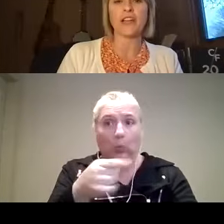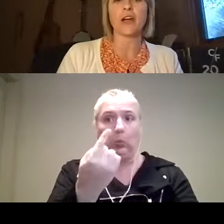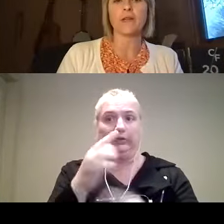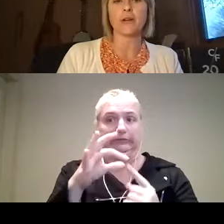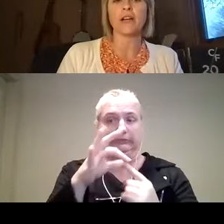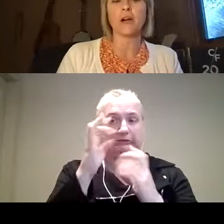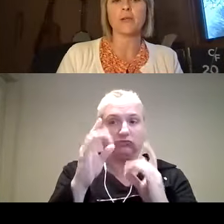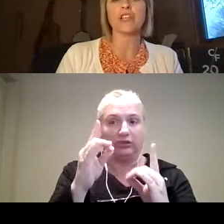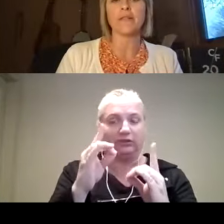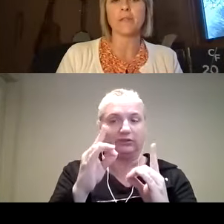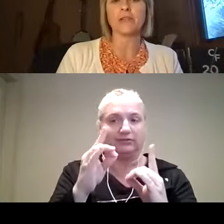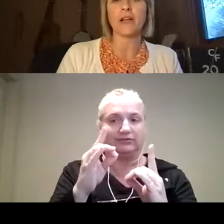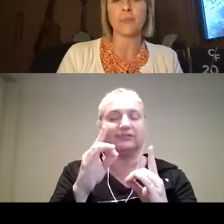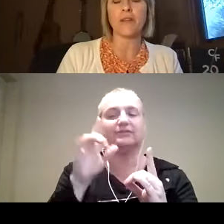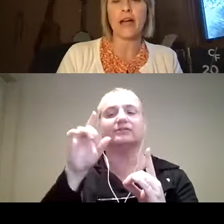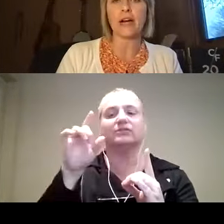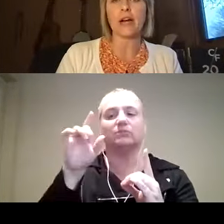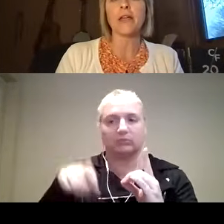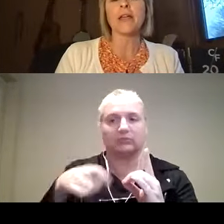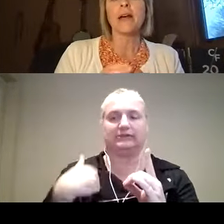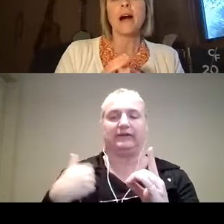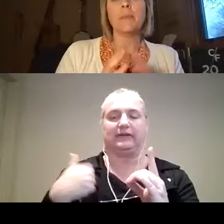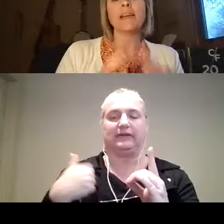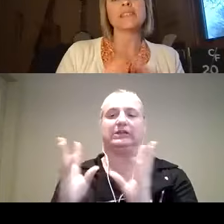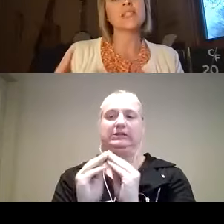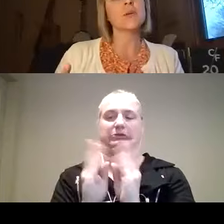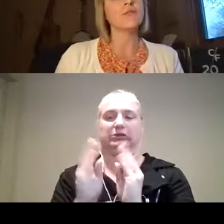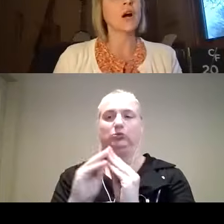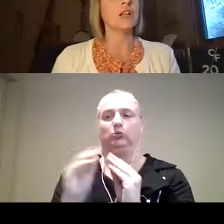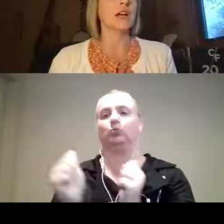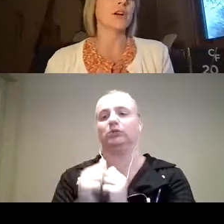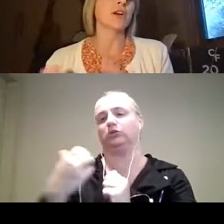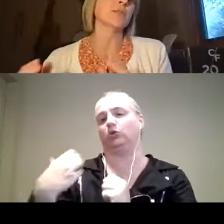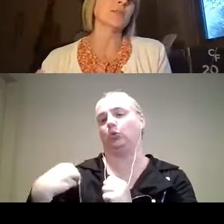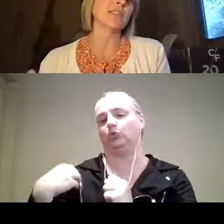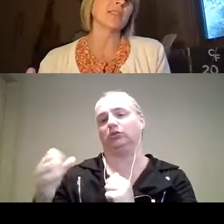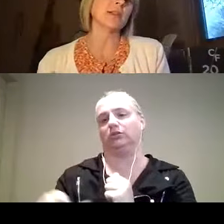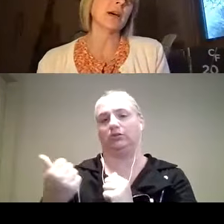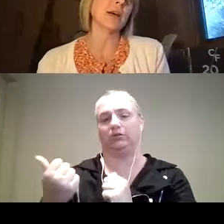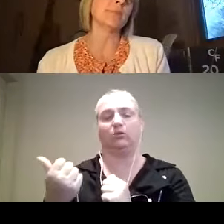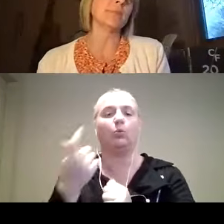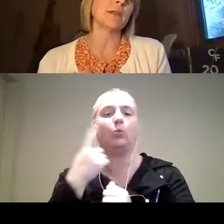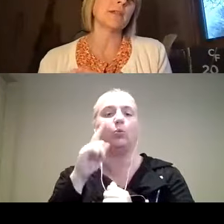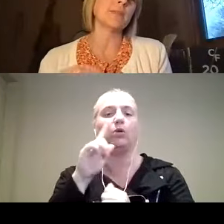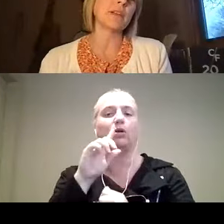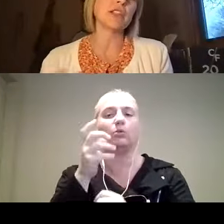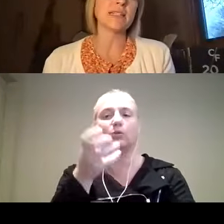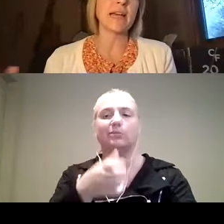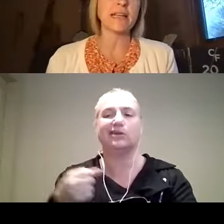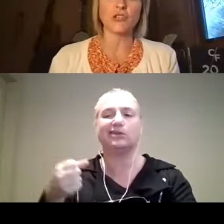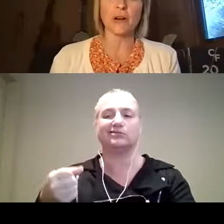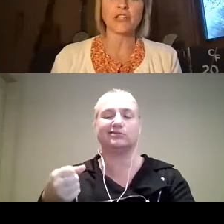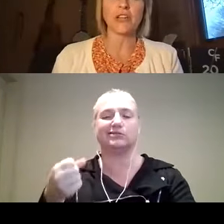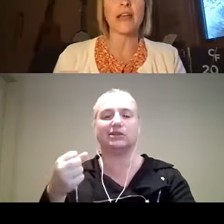and coaching of a mental health provider. Because this would fall under specially designed instruction.